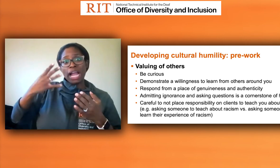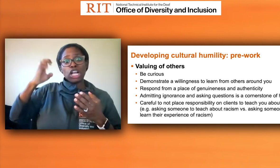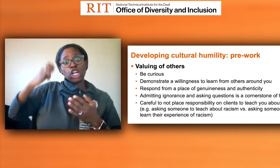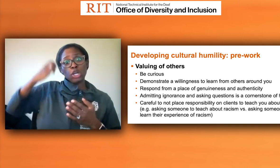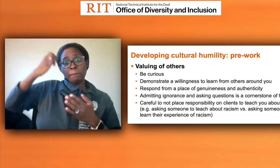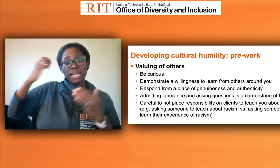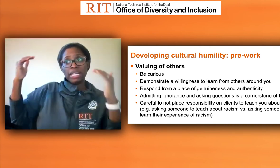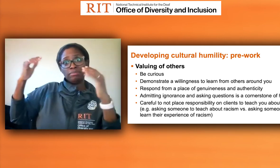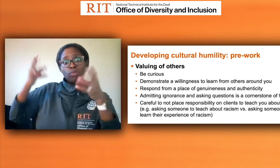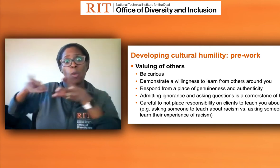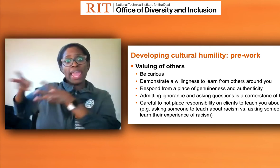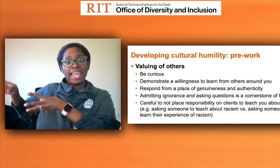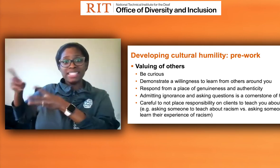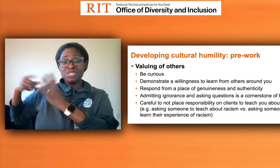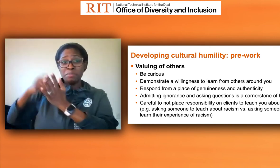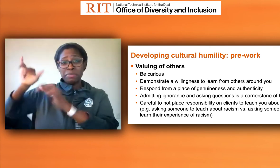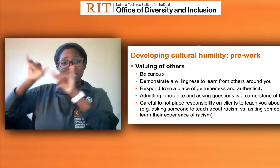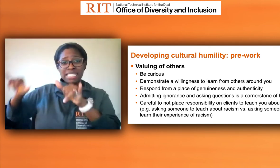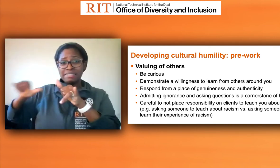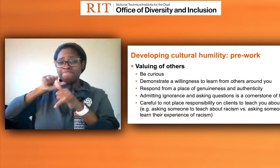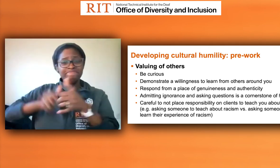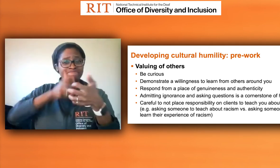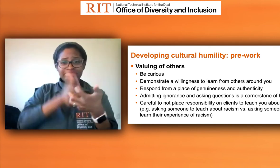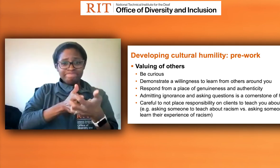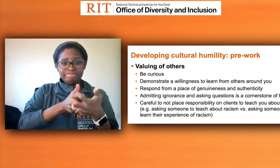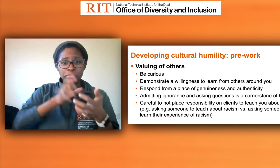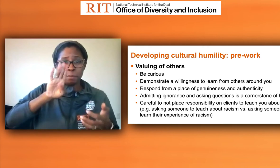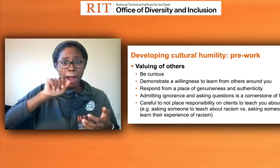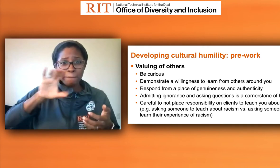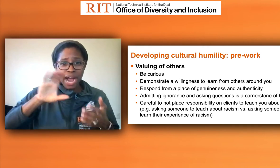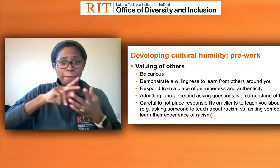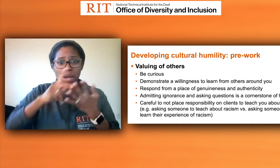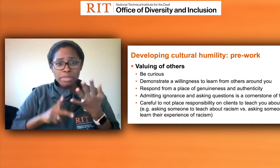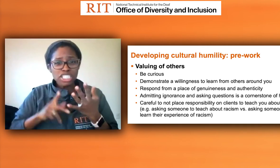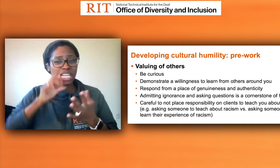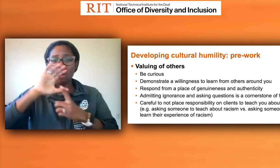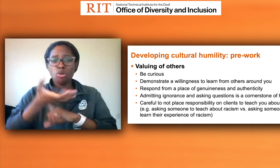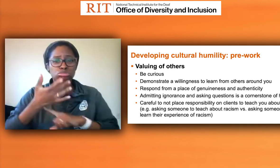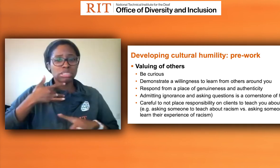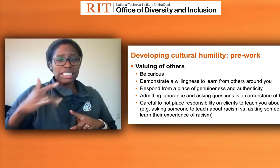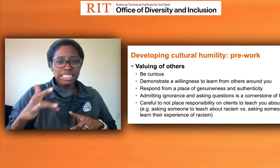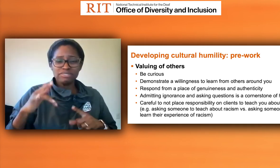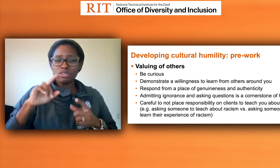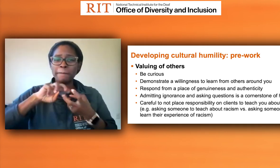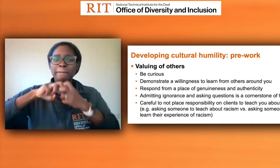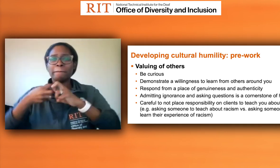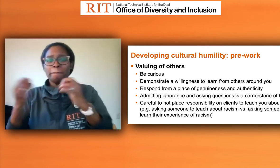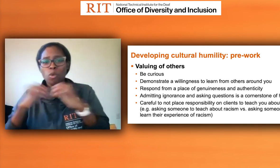in White, Euro-American-centric ways. Often, people are not very sensitive